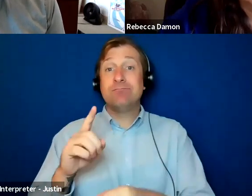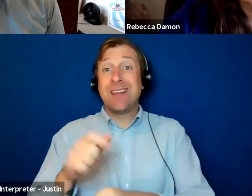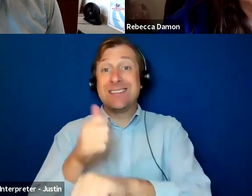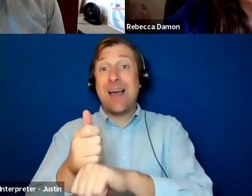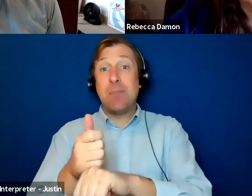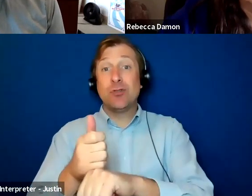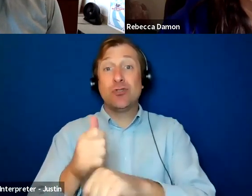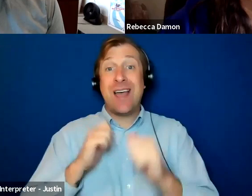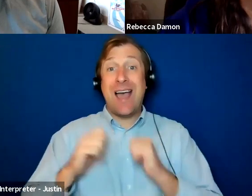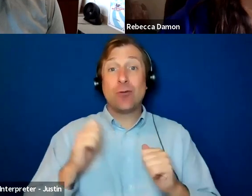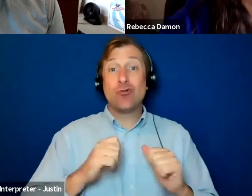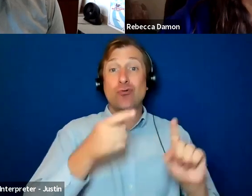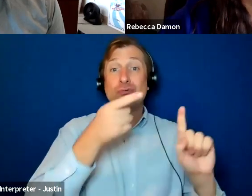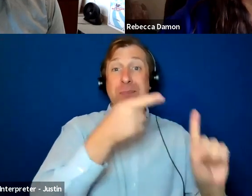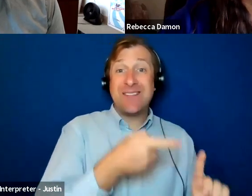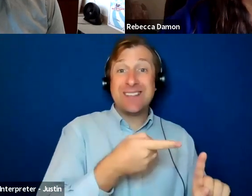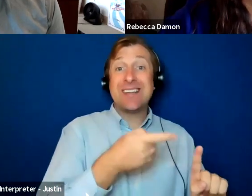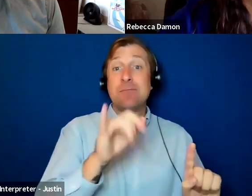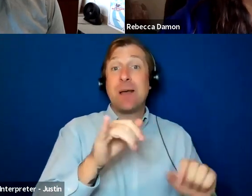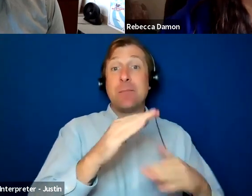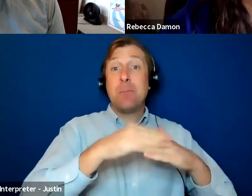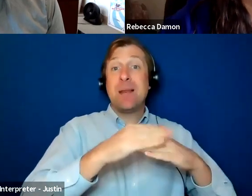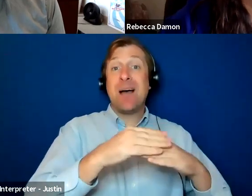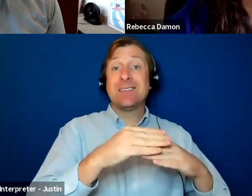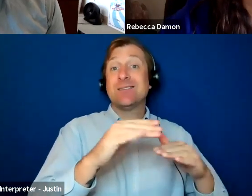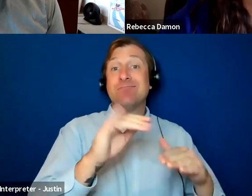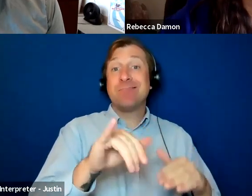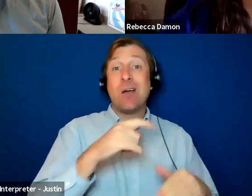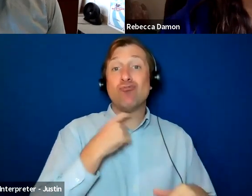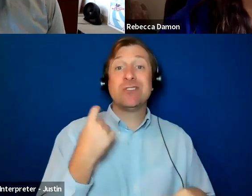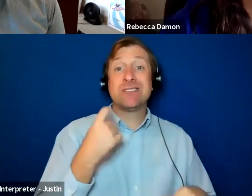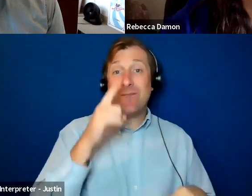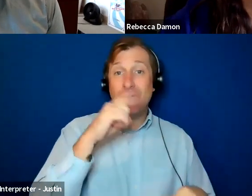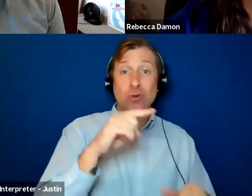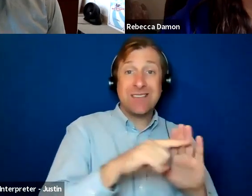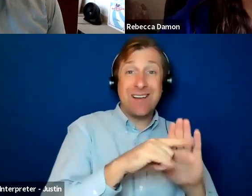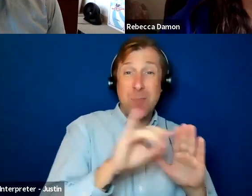and specificity that minimizes the risk of false negatives. There is still a chance of false negatives, to be sure.